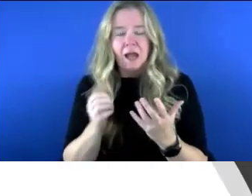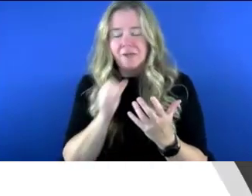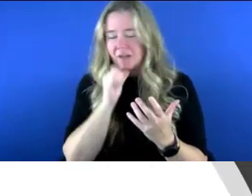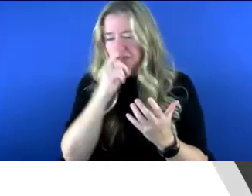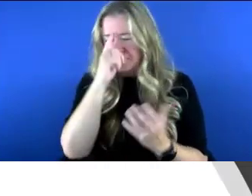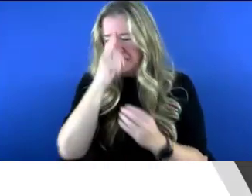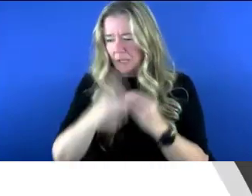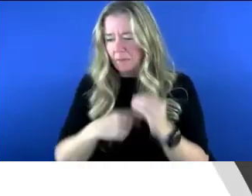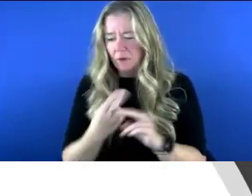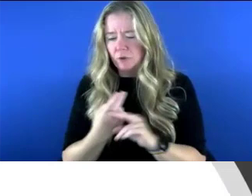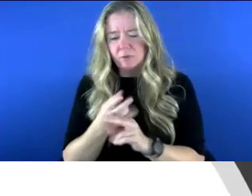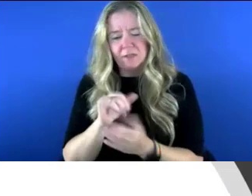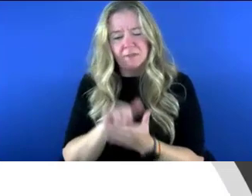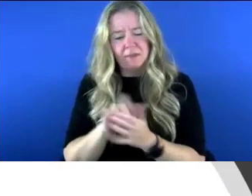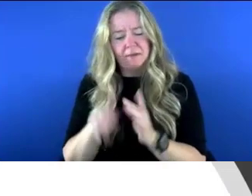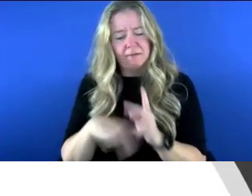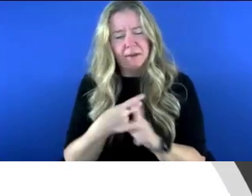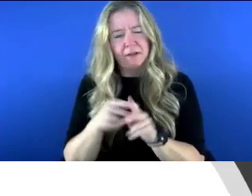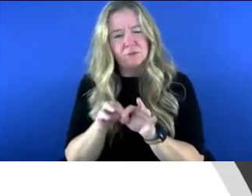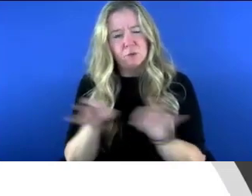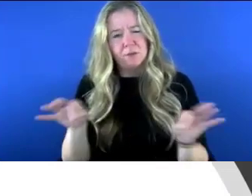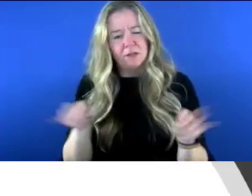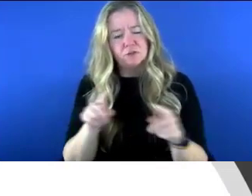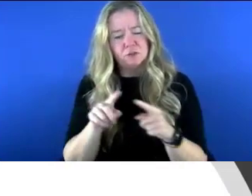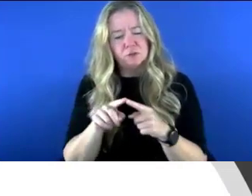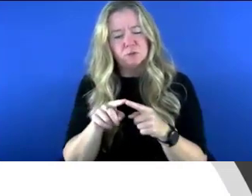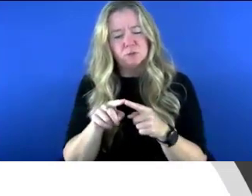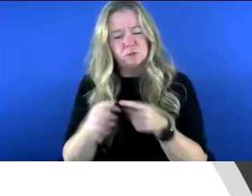using that kind of terminology to describe them.